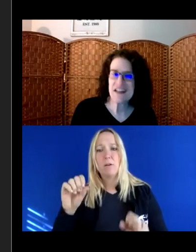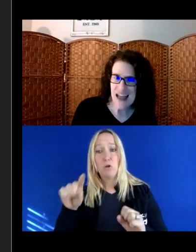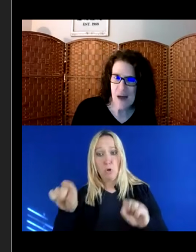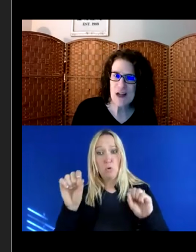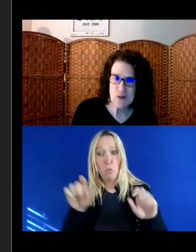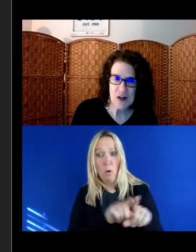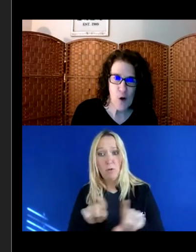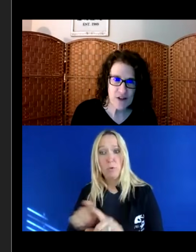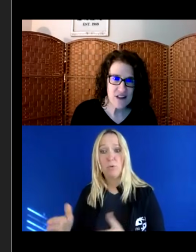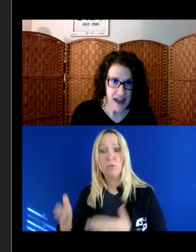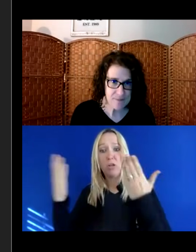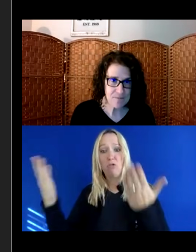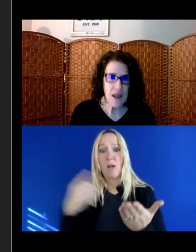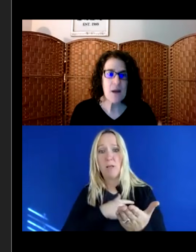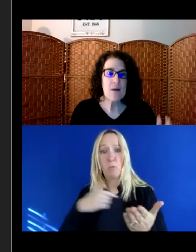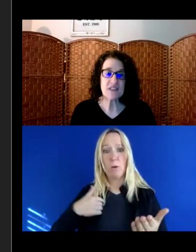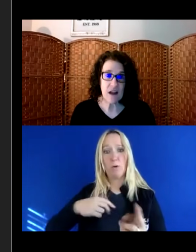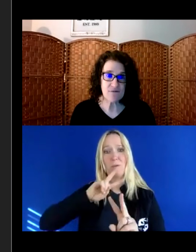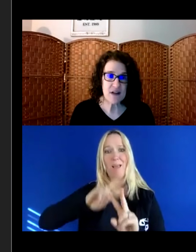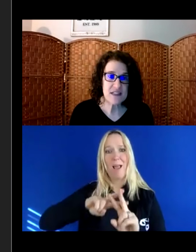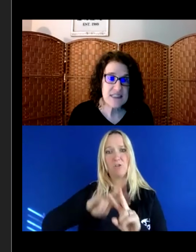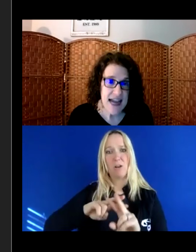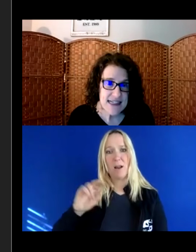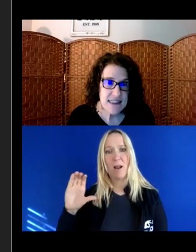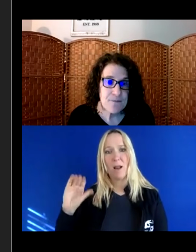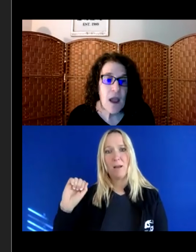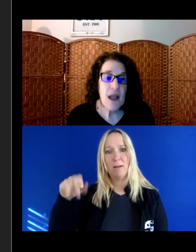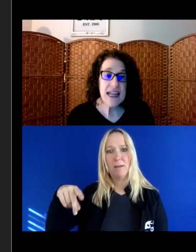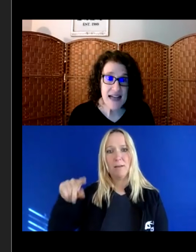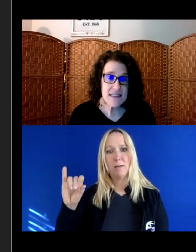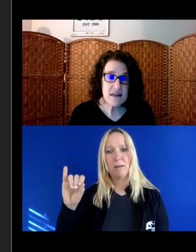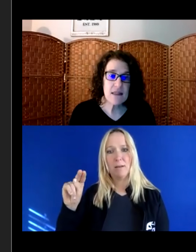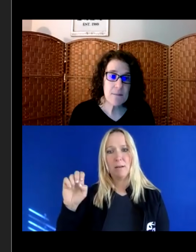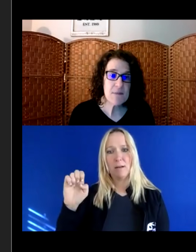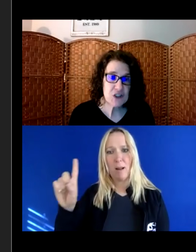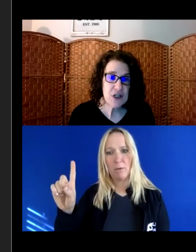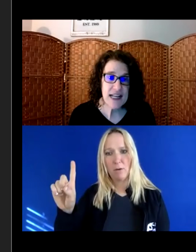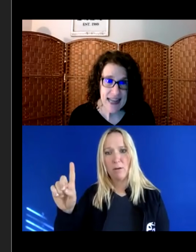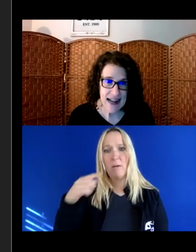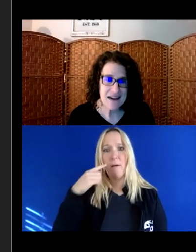Now I use it all the time." Mostafa says, "guys, let me mention again,